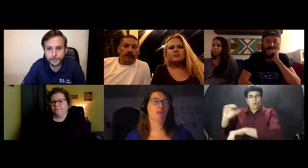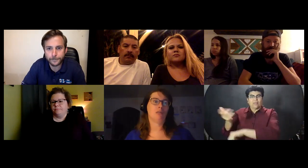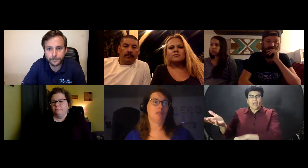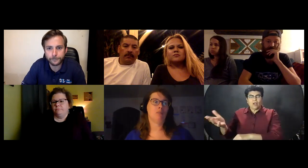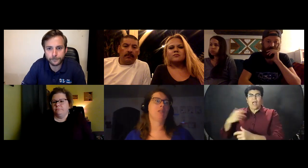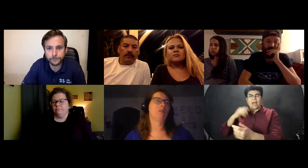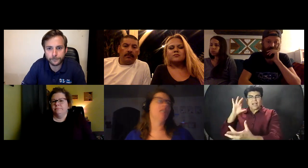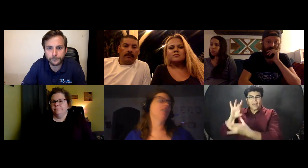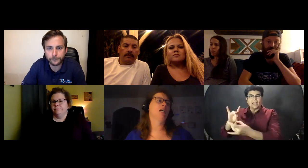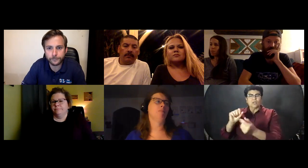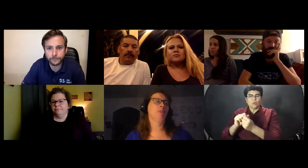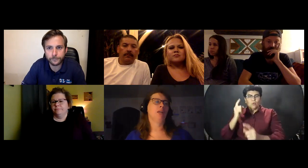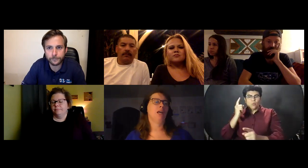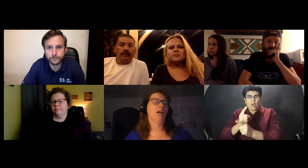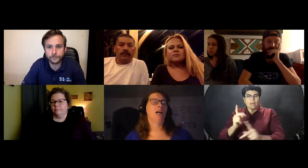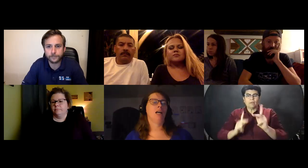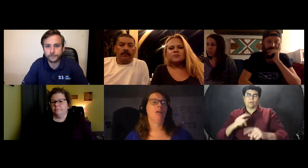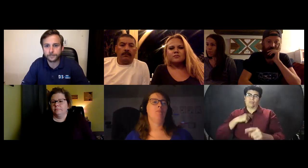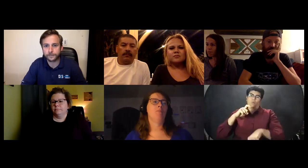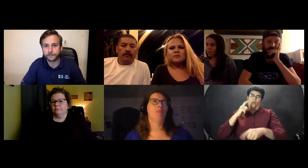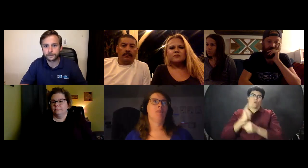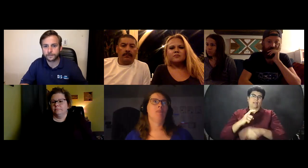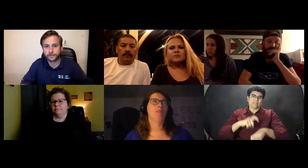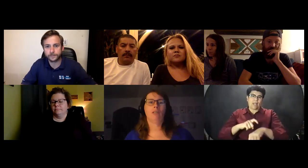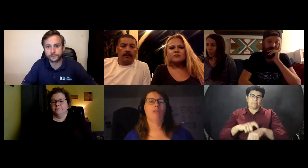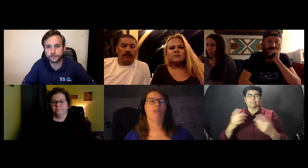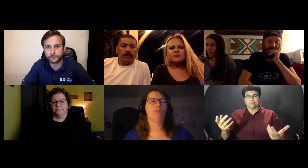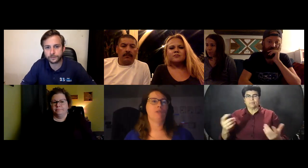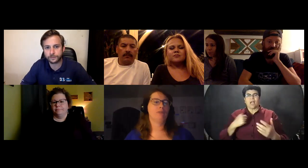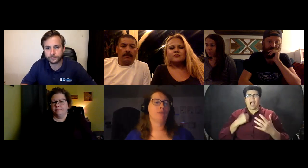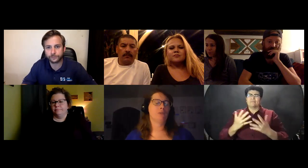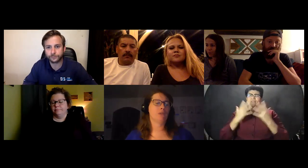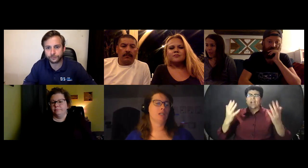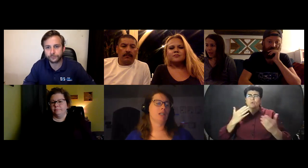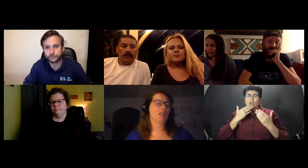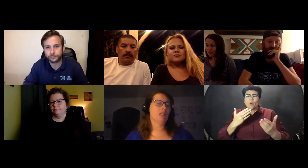people at the right time